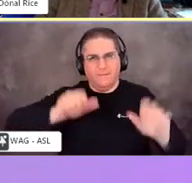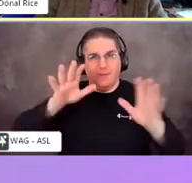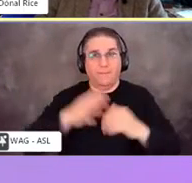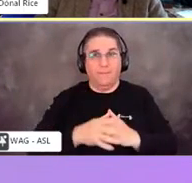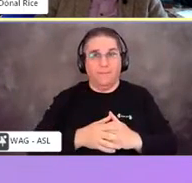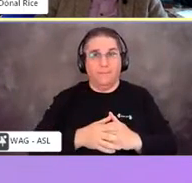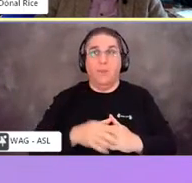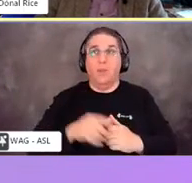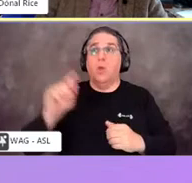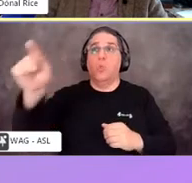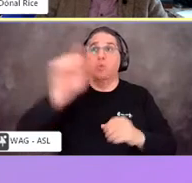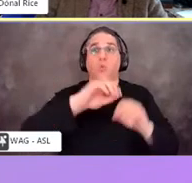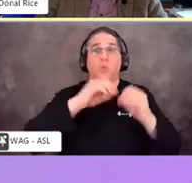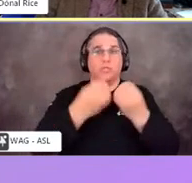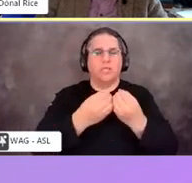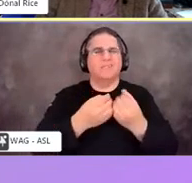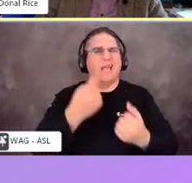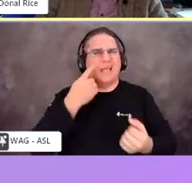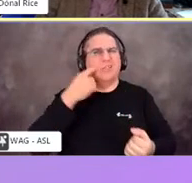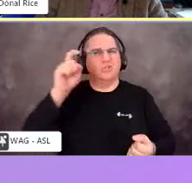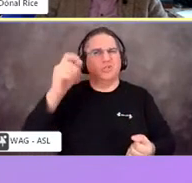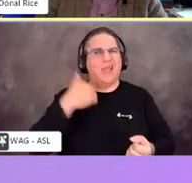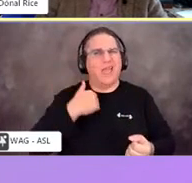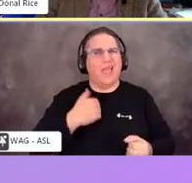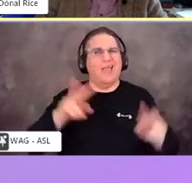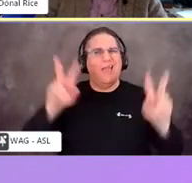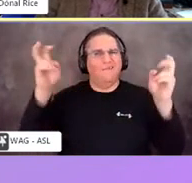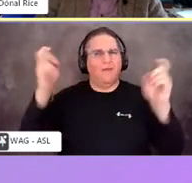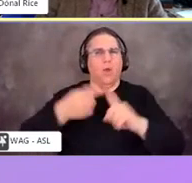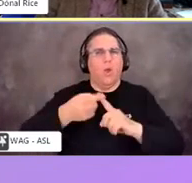We are going to continue to monitor at a high level and